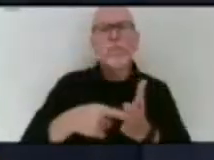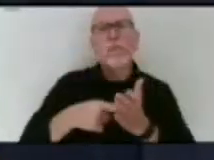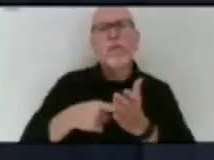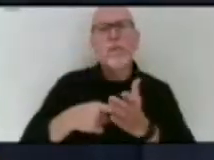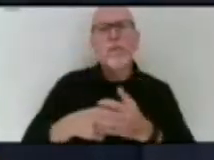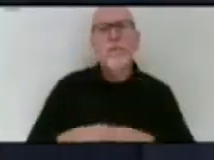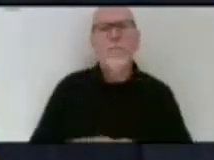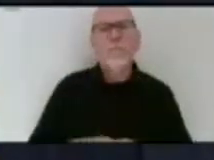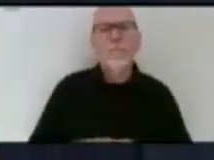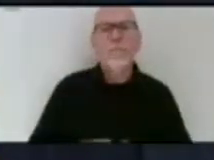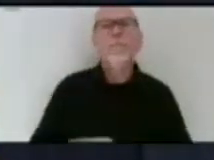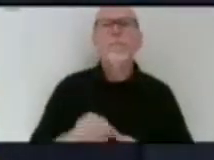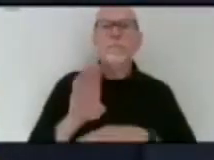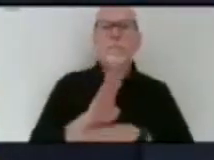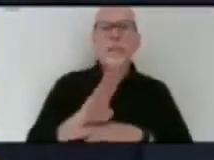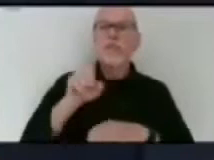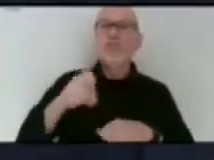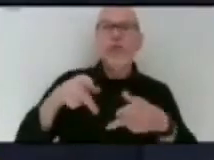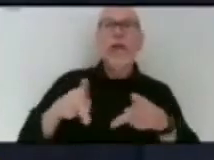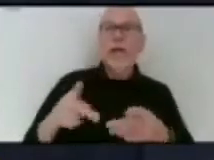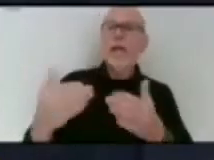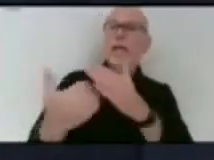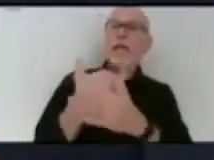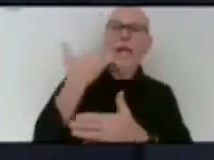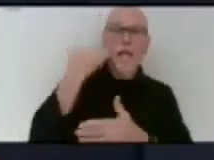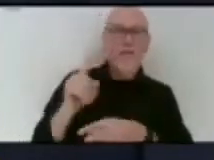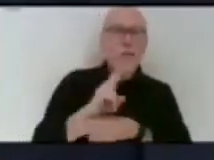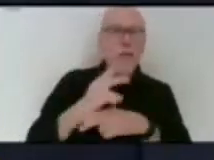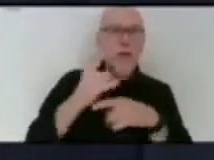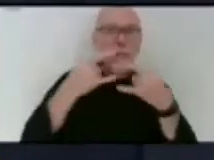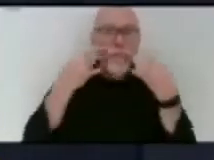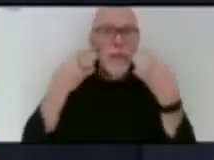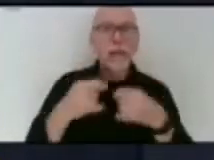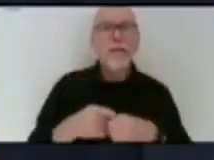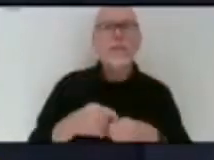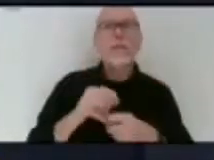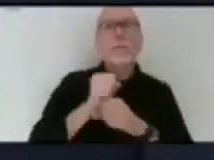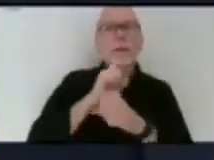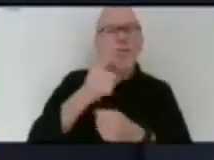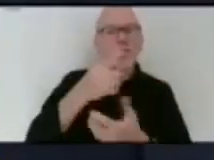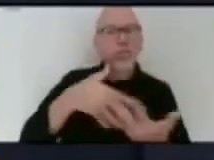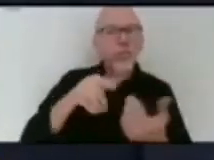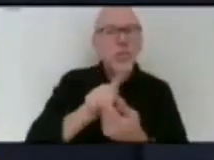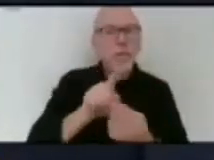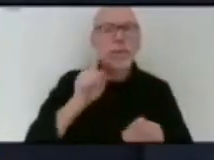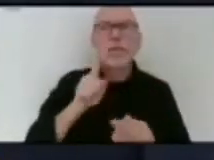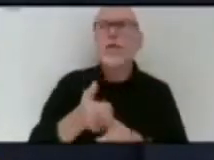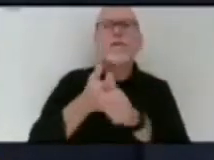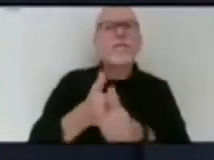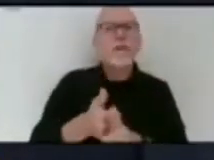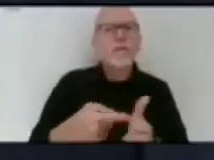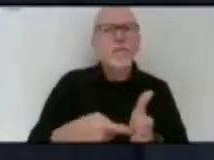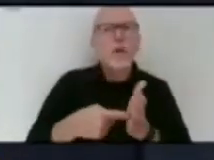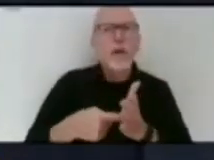admit only those who wear face coverings practice social distancing and follow requirements when counties air, orange and red.